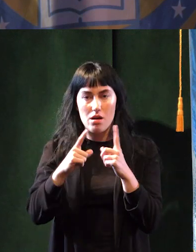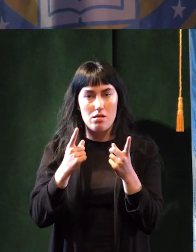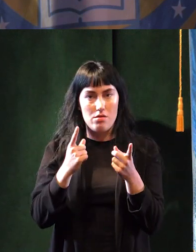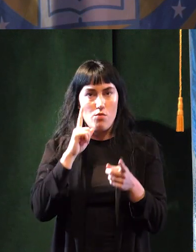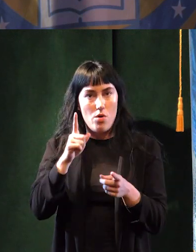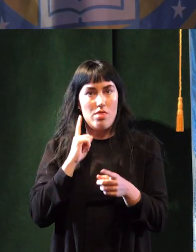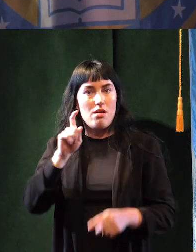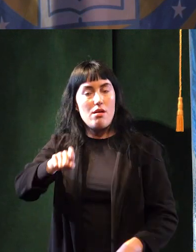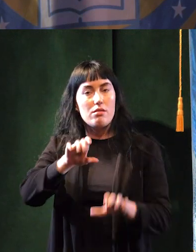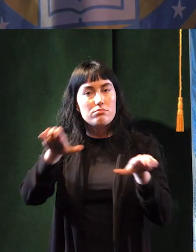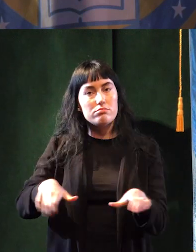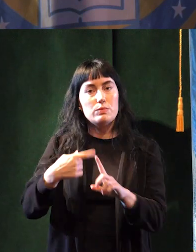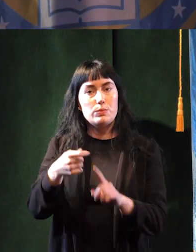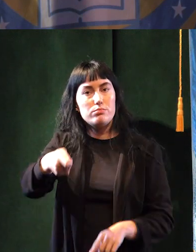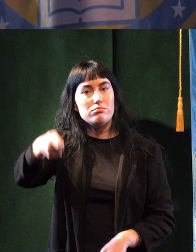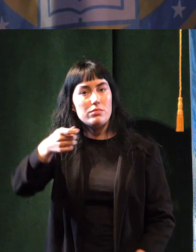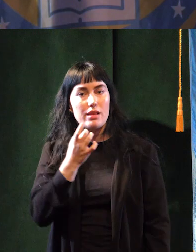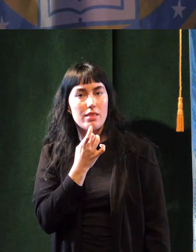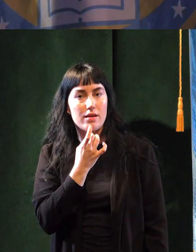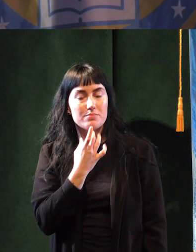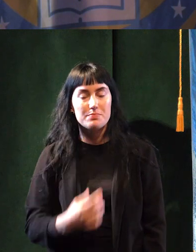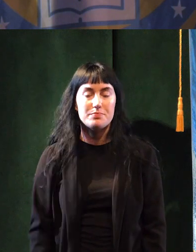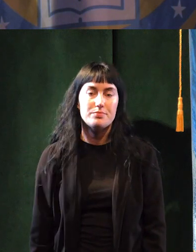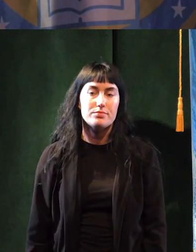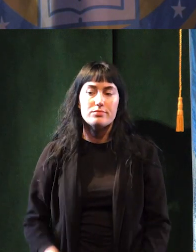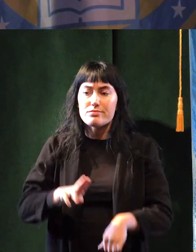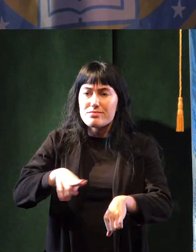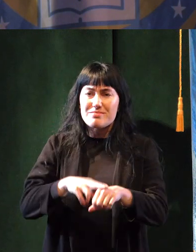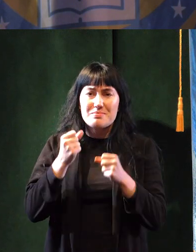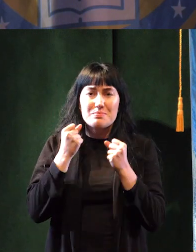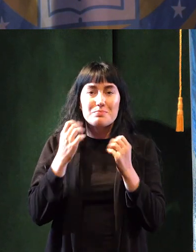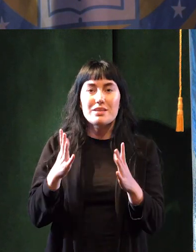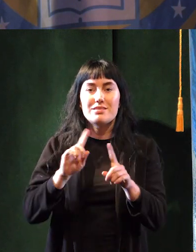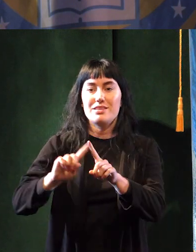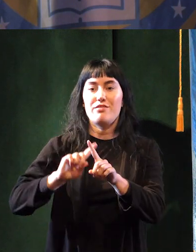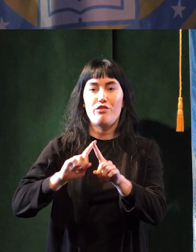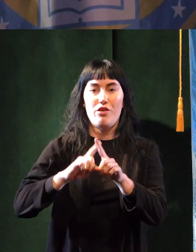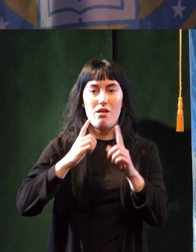process that results in the necessary action to turn on the light of course